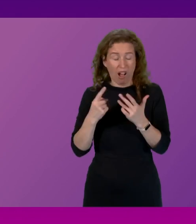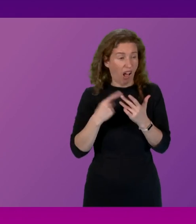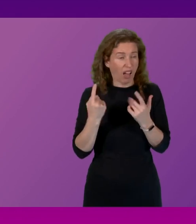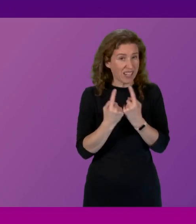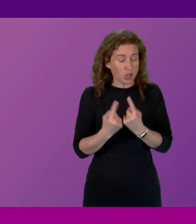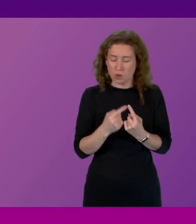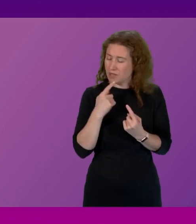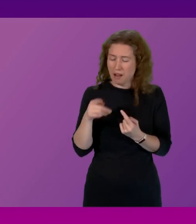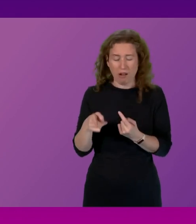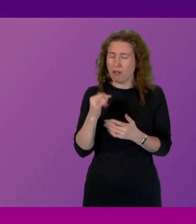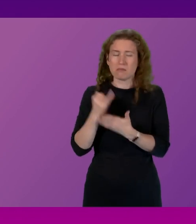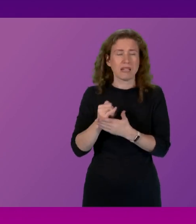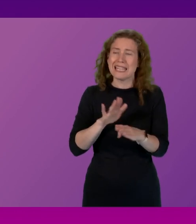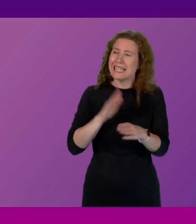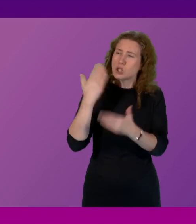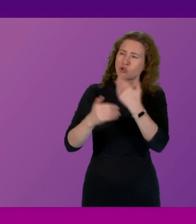of history.